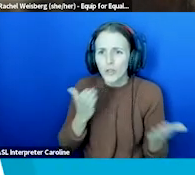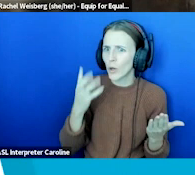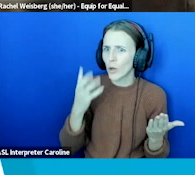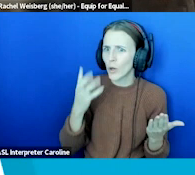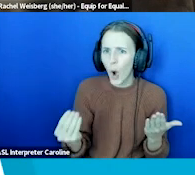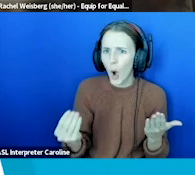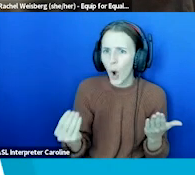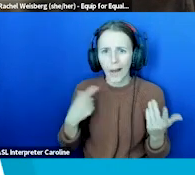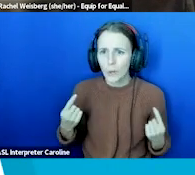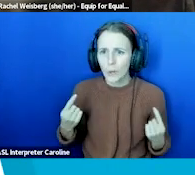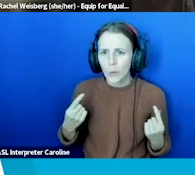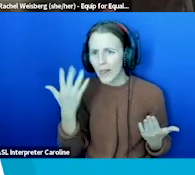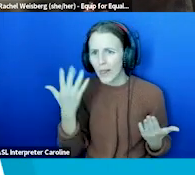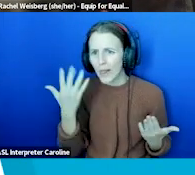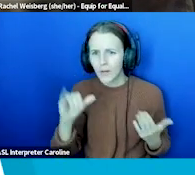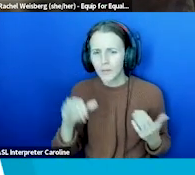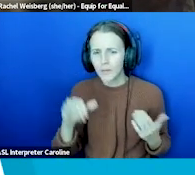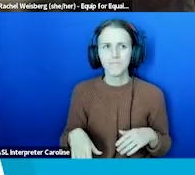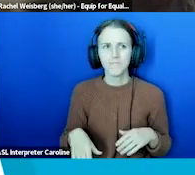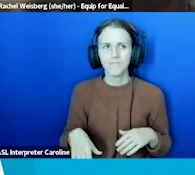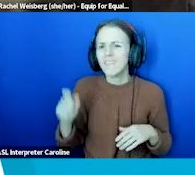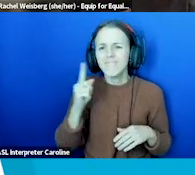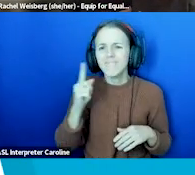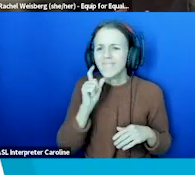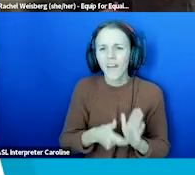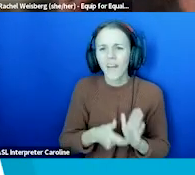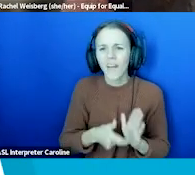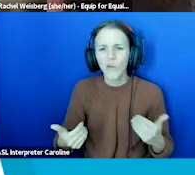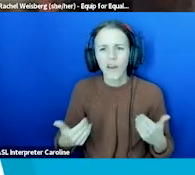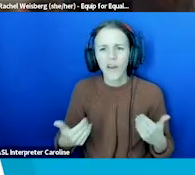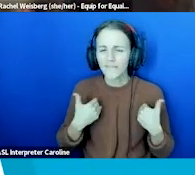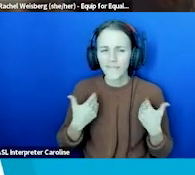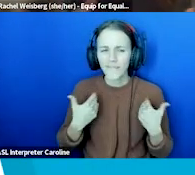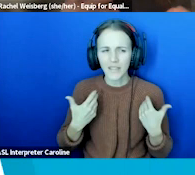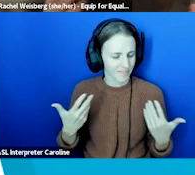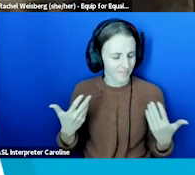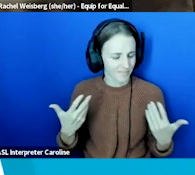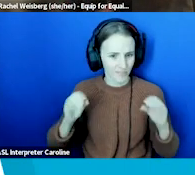WANTS TO WORK AND THEY ARE LOOKING FOR JOB SEEKER SERVICES. WHERE DO I GO? WHAT SHOULD I